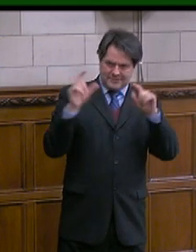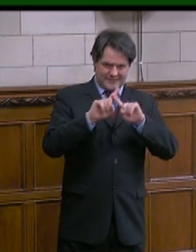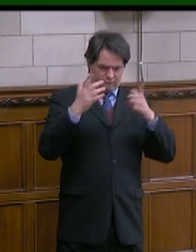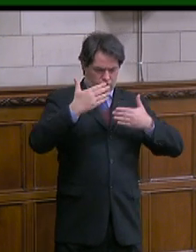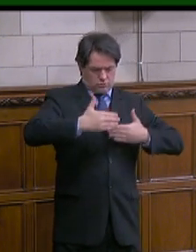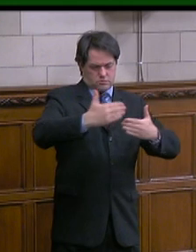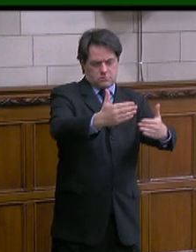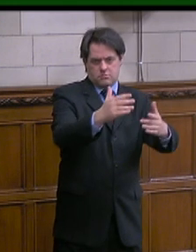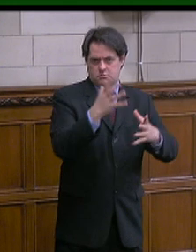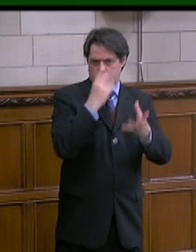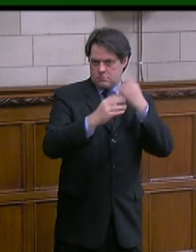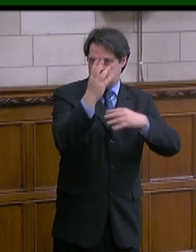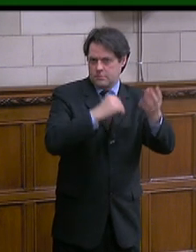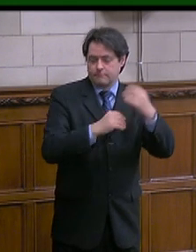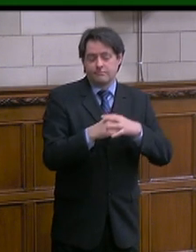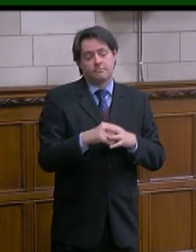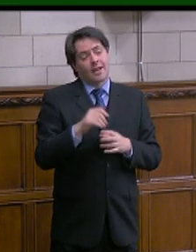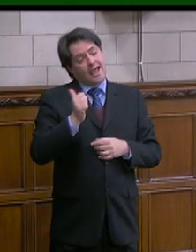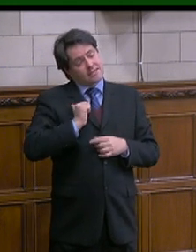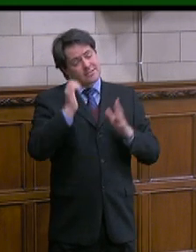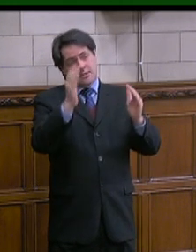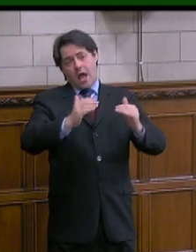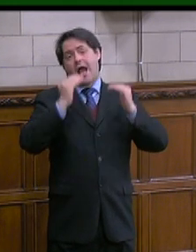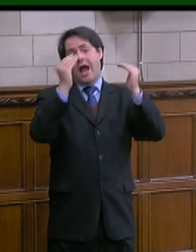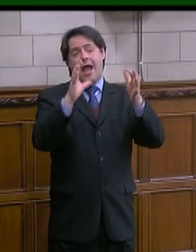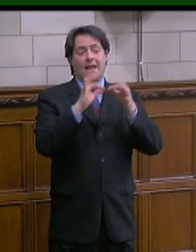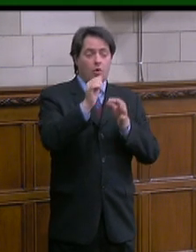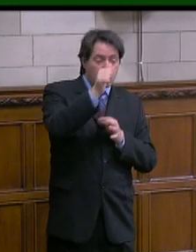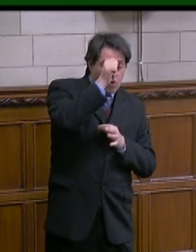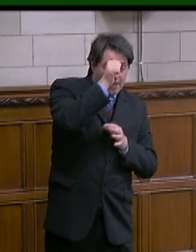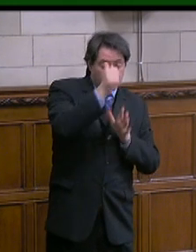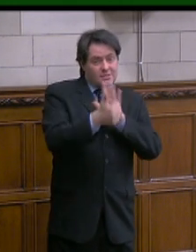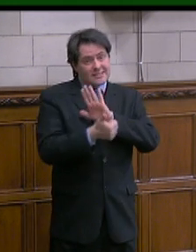While setting stretching expectations for the knowledge and skills that each child should